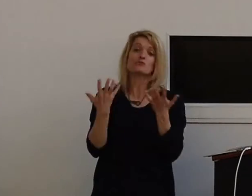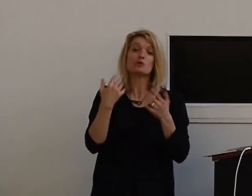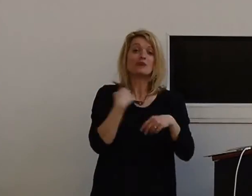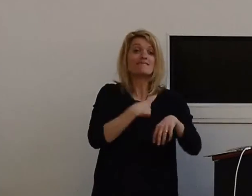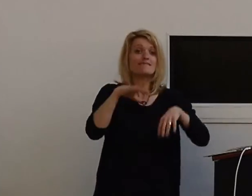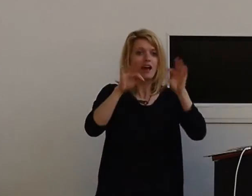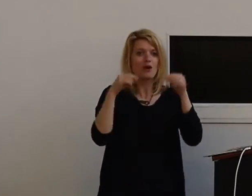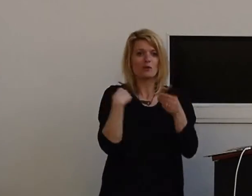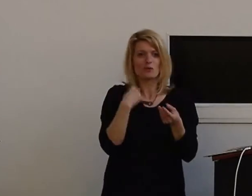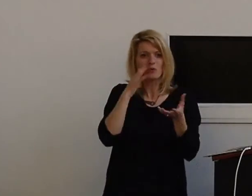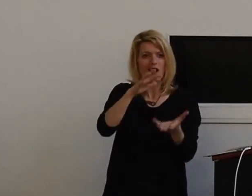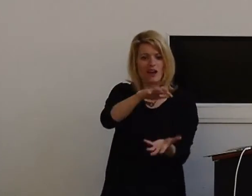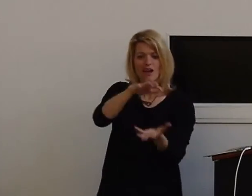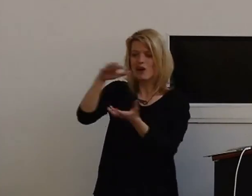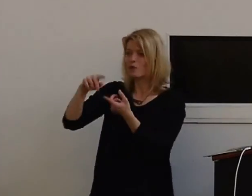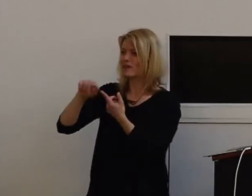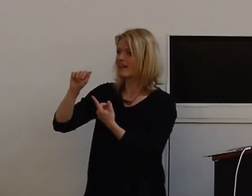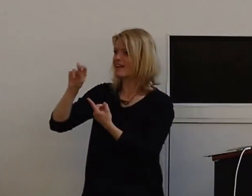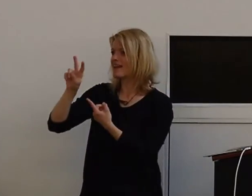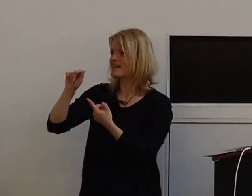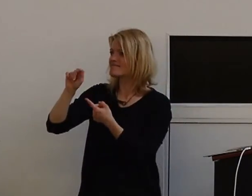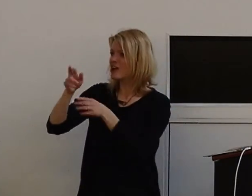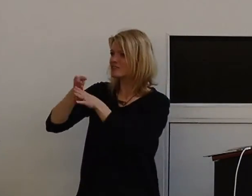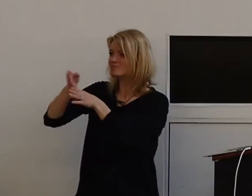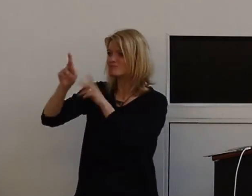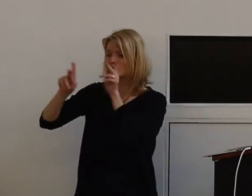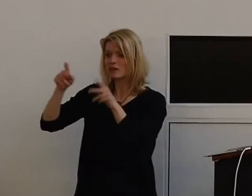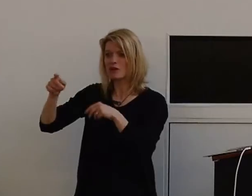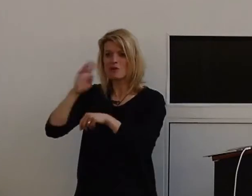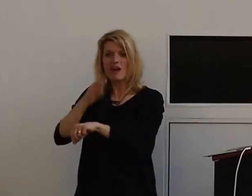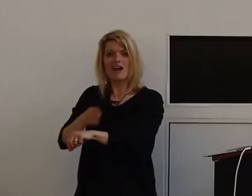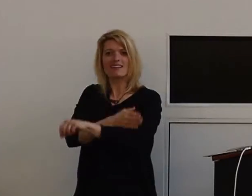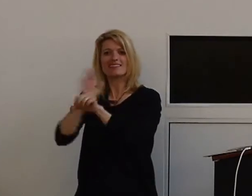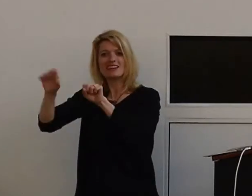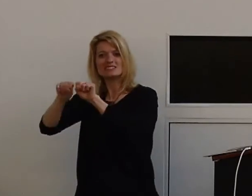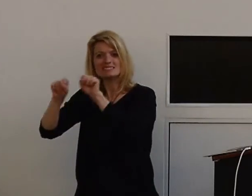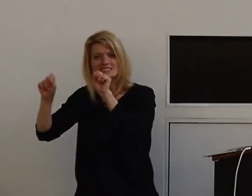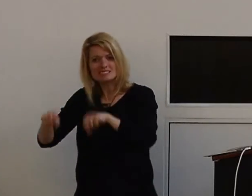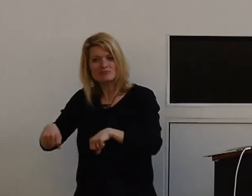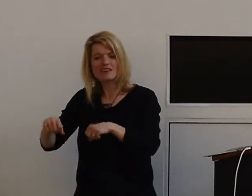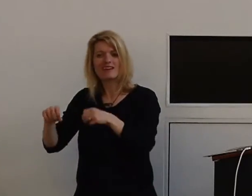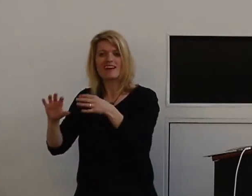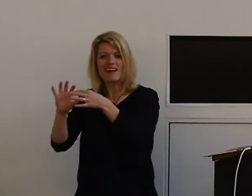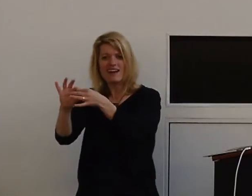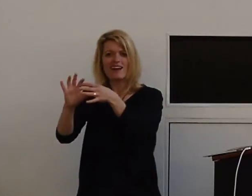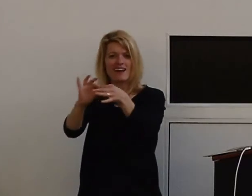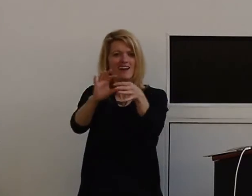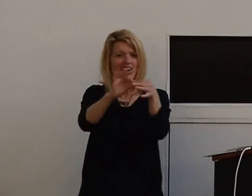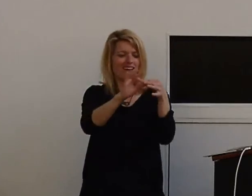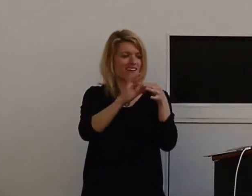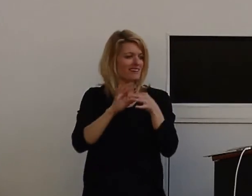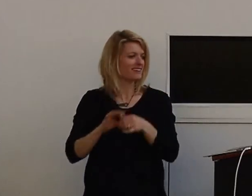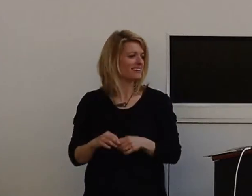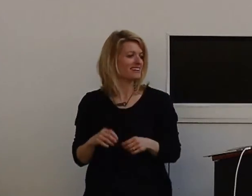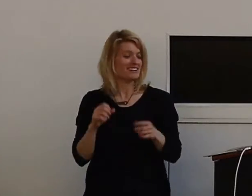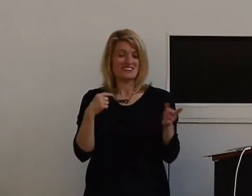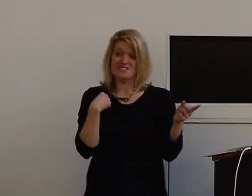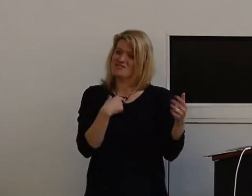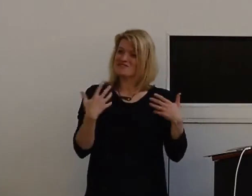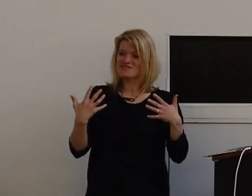We're on a mission to improve this technology, and we will share our breakthroughs with others working in avatar technology, to create better systems.